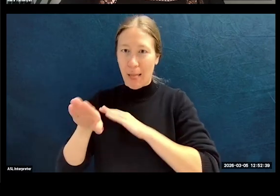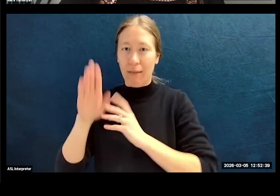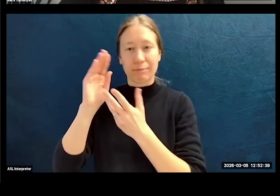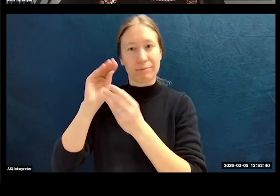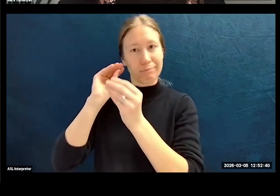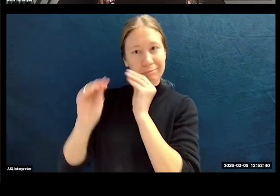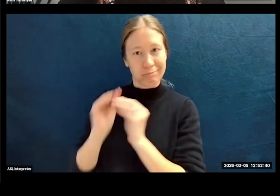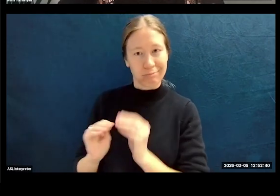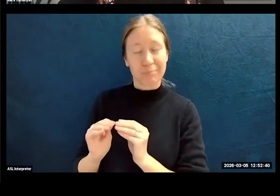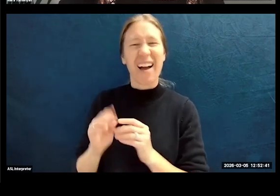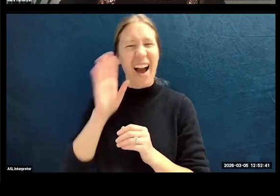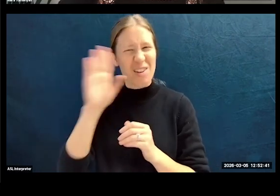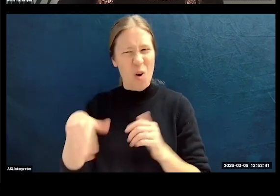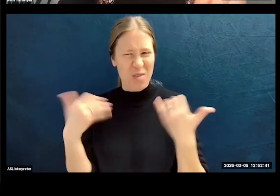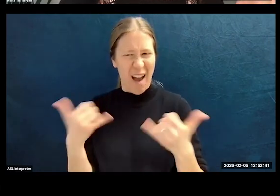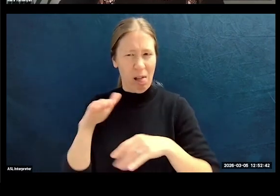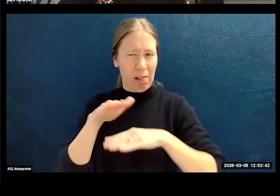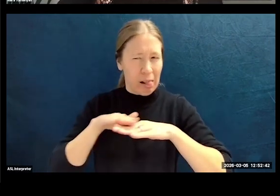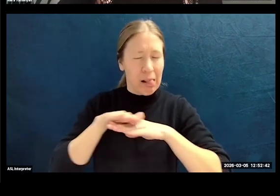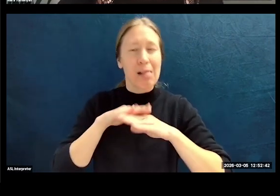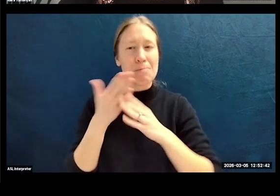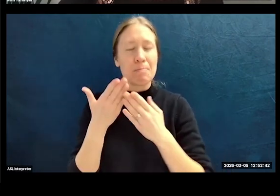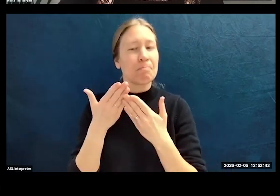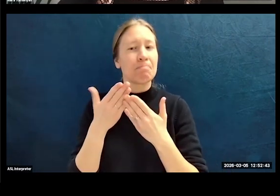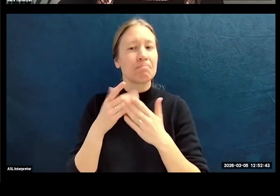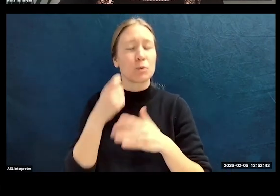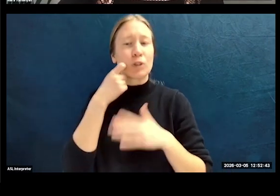of the panes, but as we work through different elements